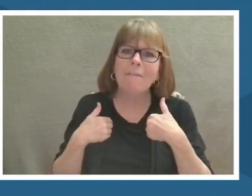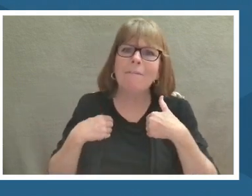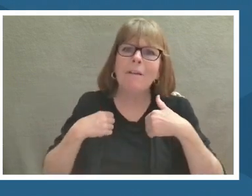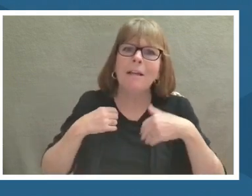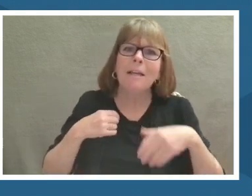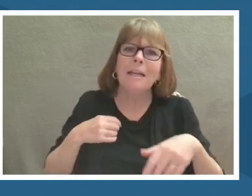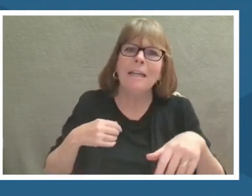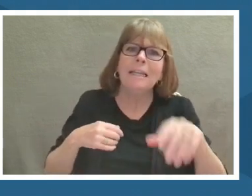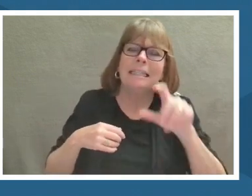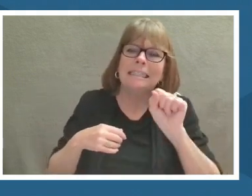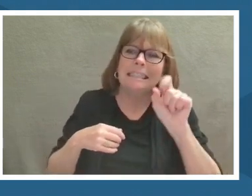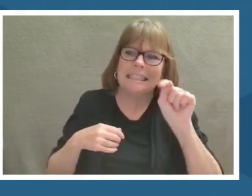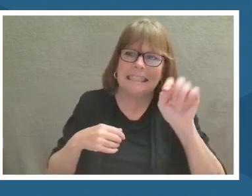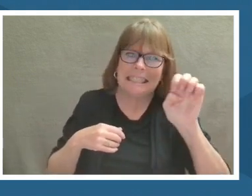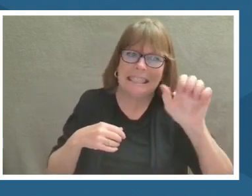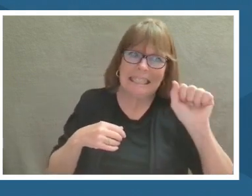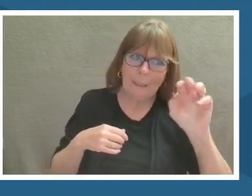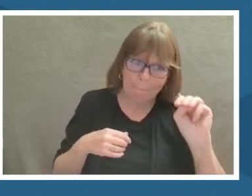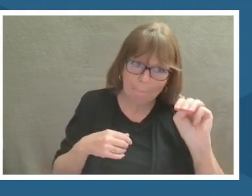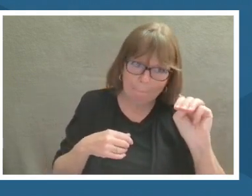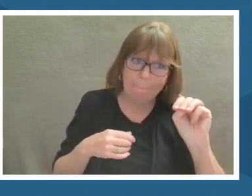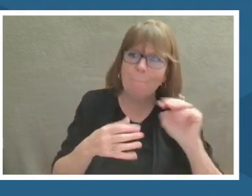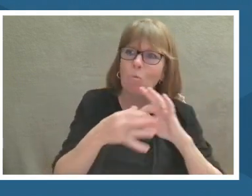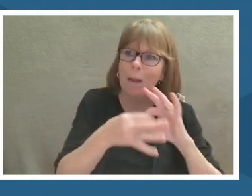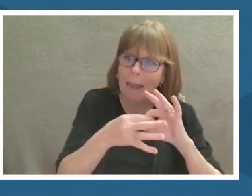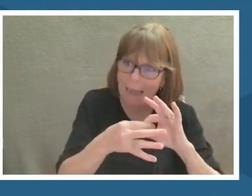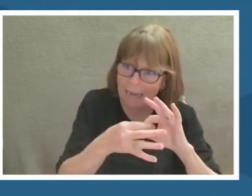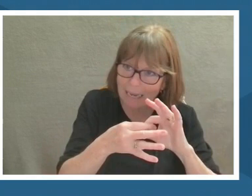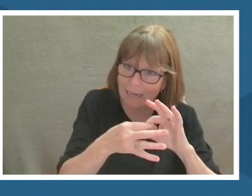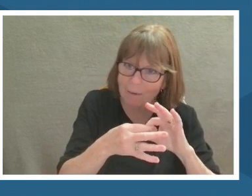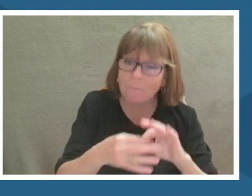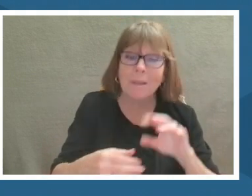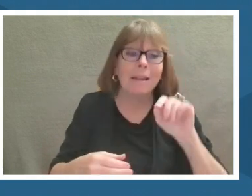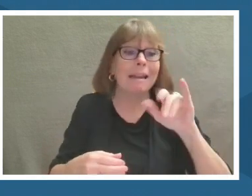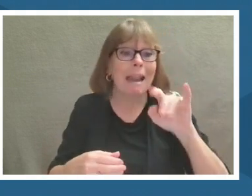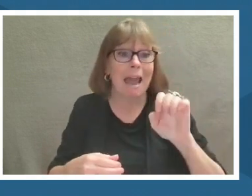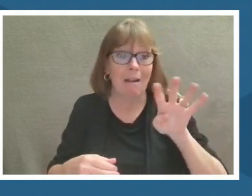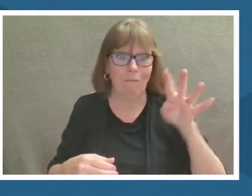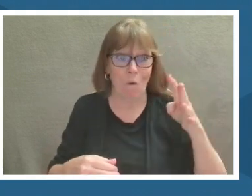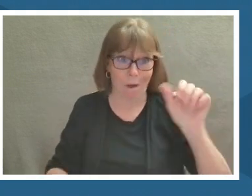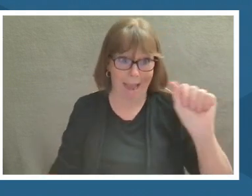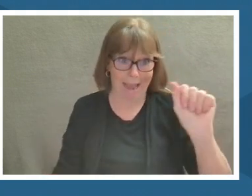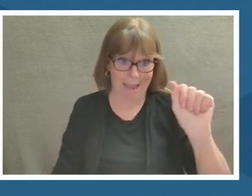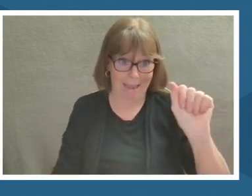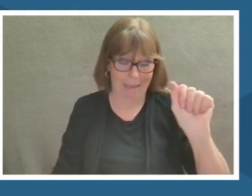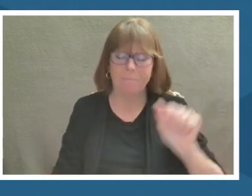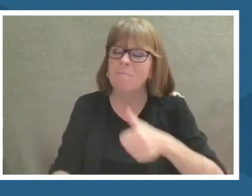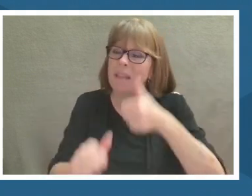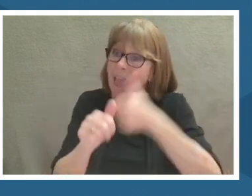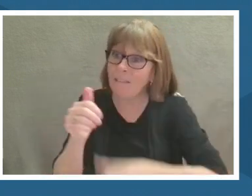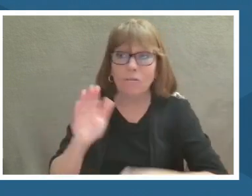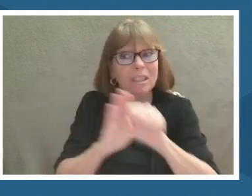formula grant again it's title 4a every state and district gets their